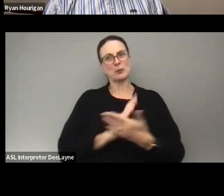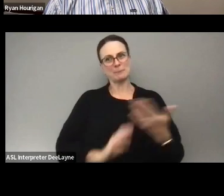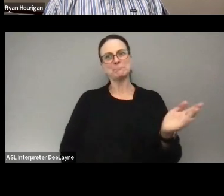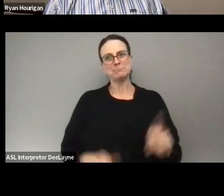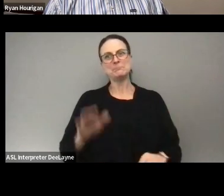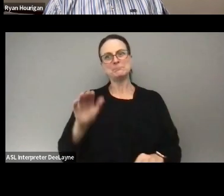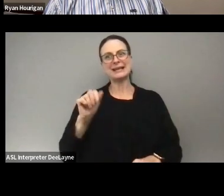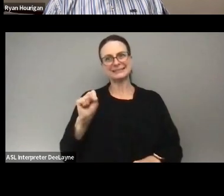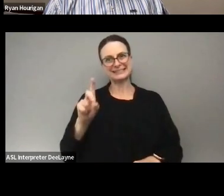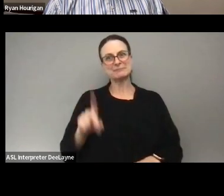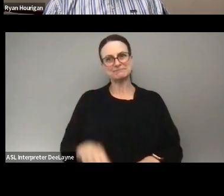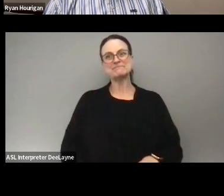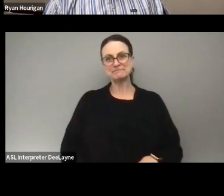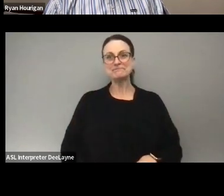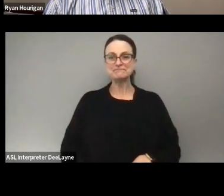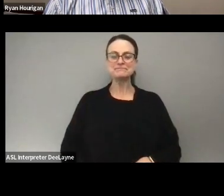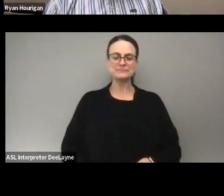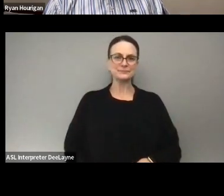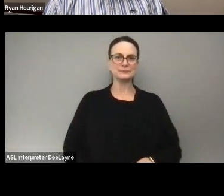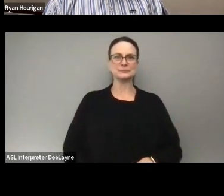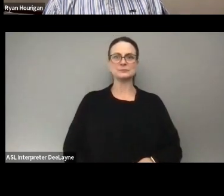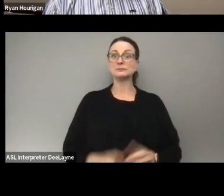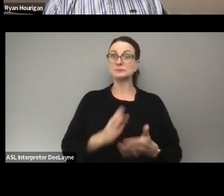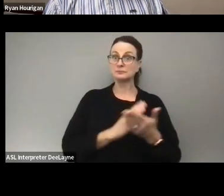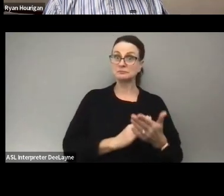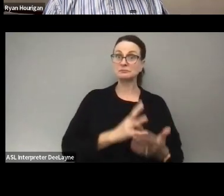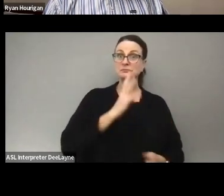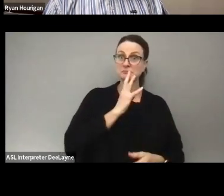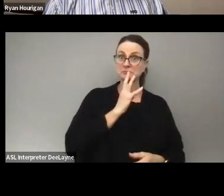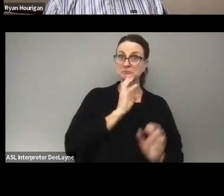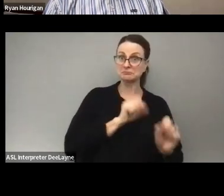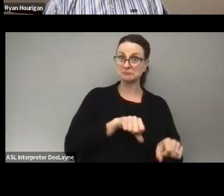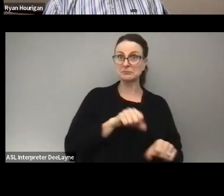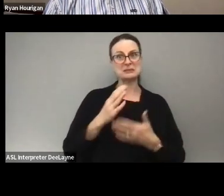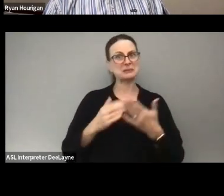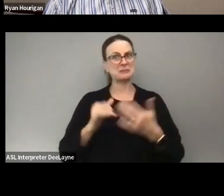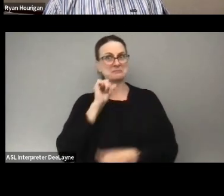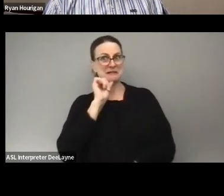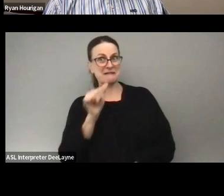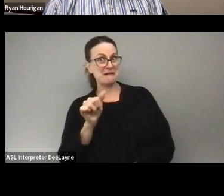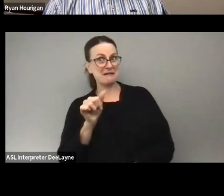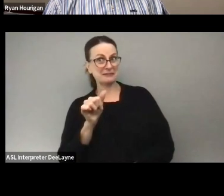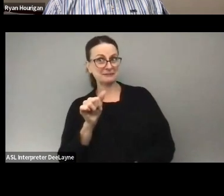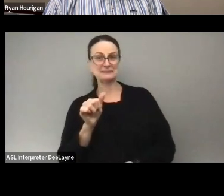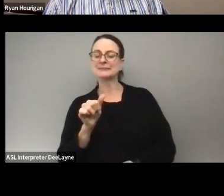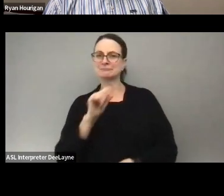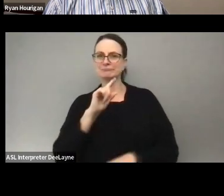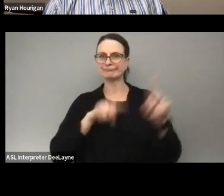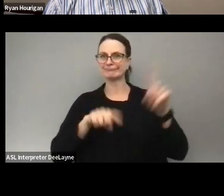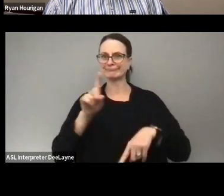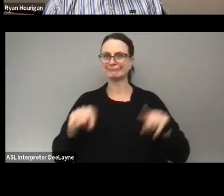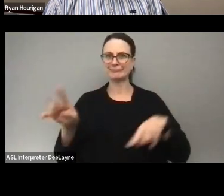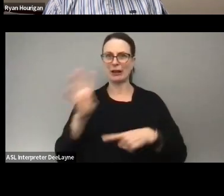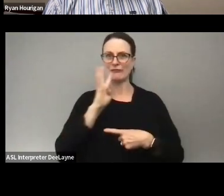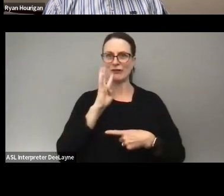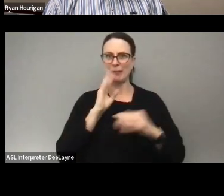And some of them are verbal, some of them are nonverbal. But the idea is to turn the book into a narrative